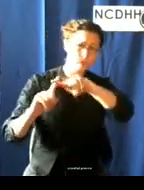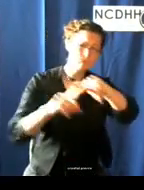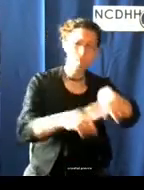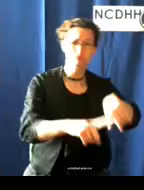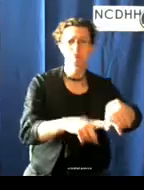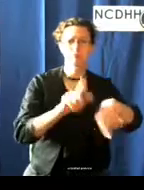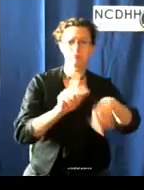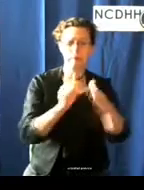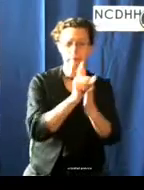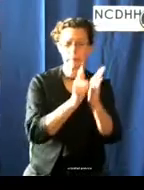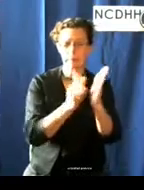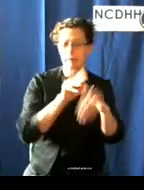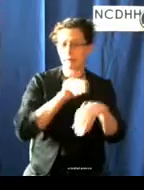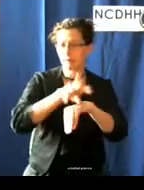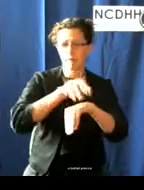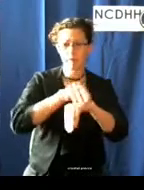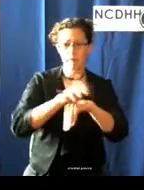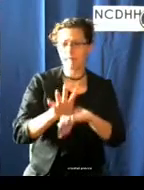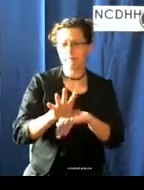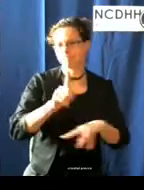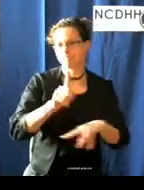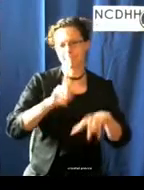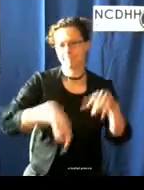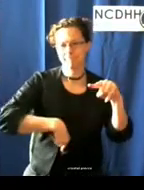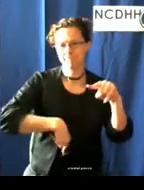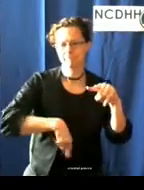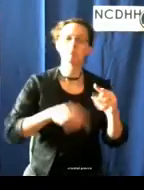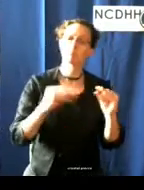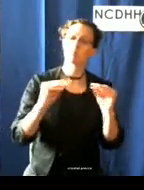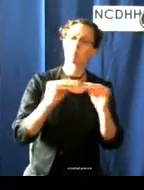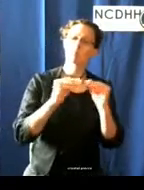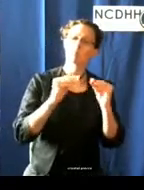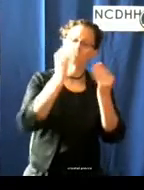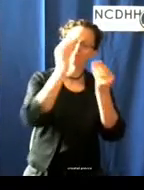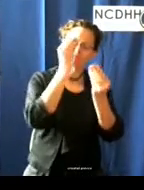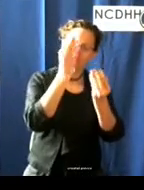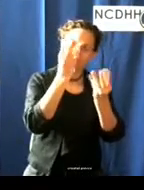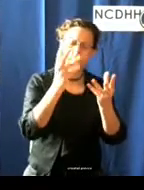THIS IS JUST TO GIVE YOU AN UNDERSTANDING OF THE VARIOUS LAWS